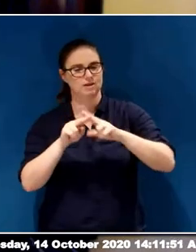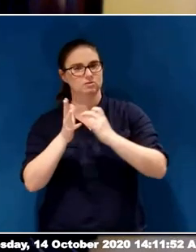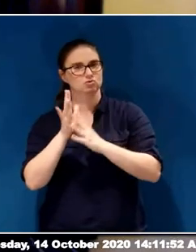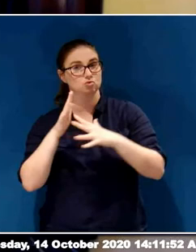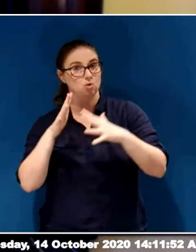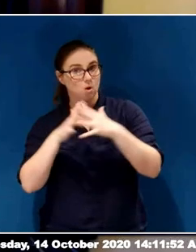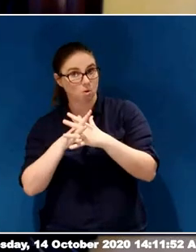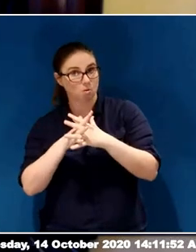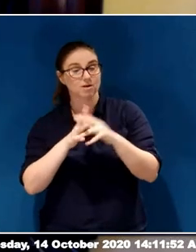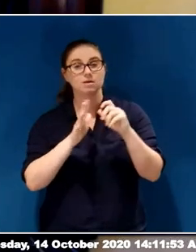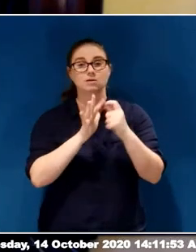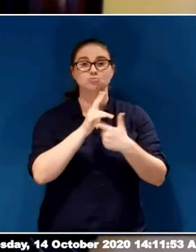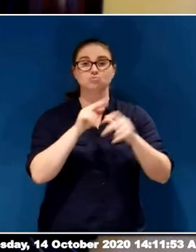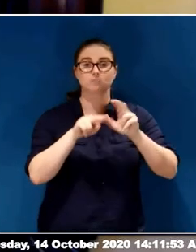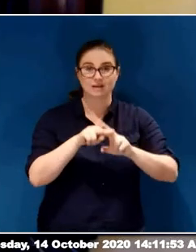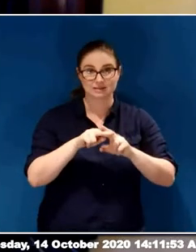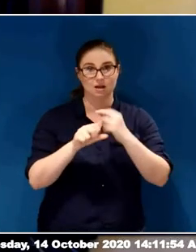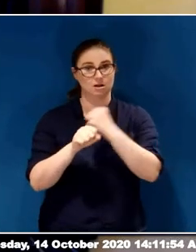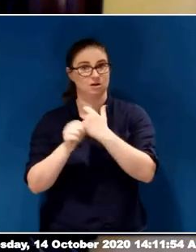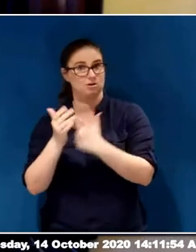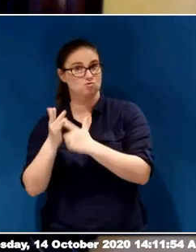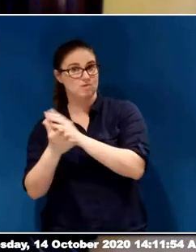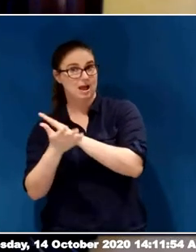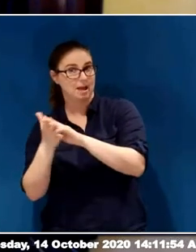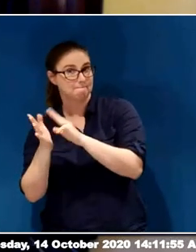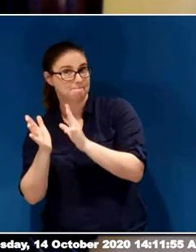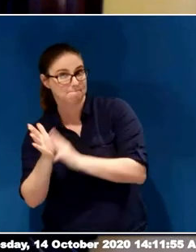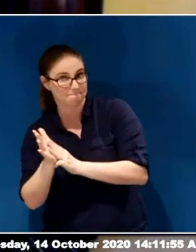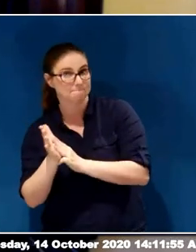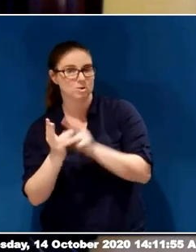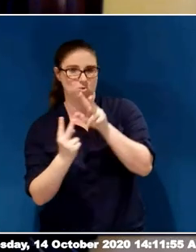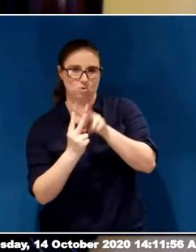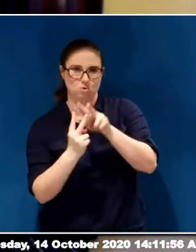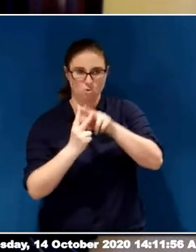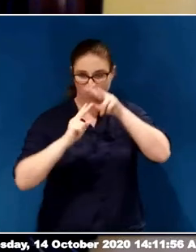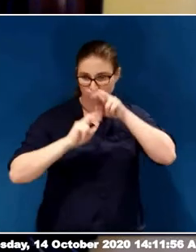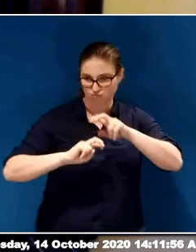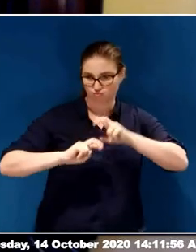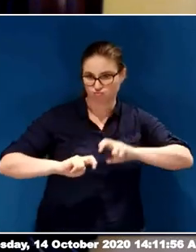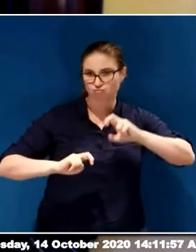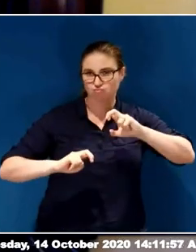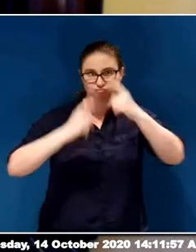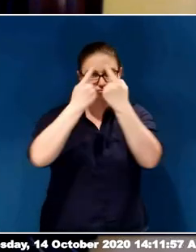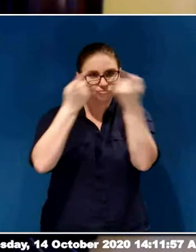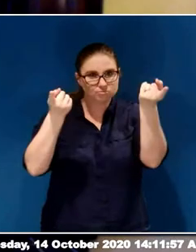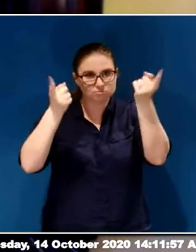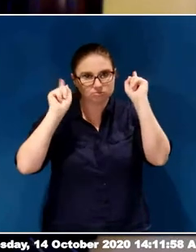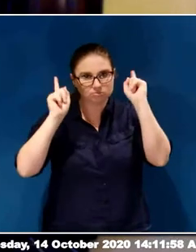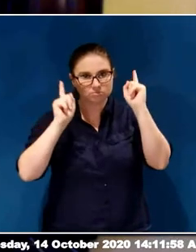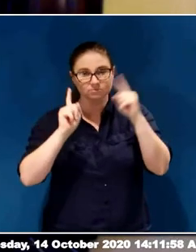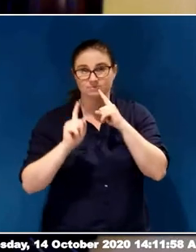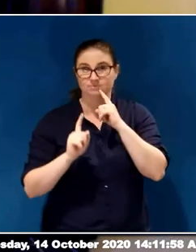that the failure to intervene with regard to reading can ultimately result